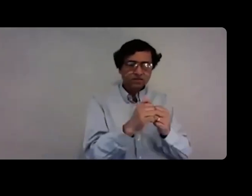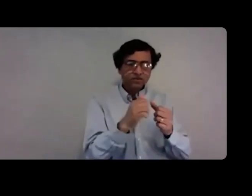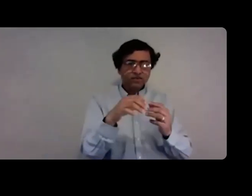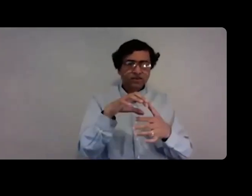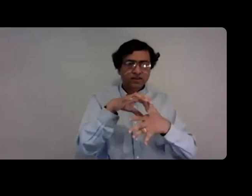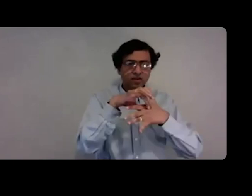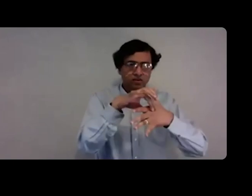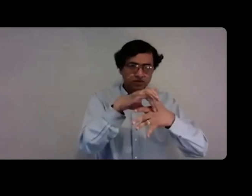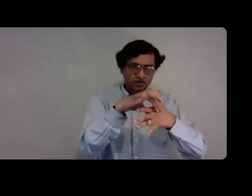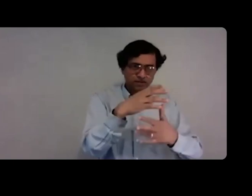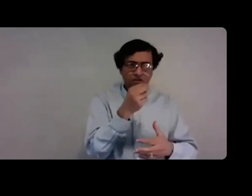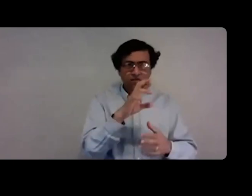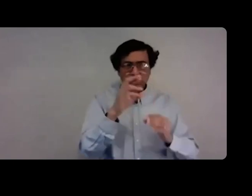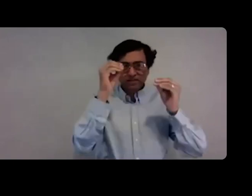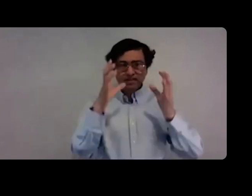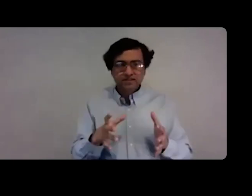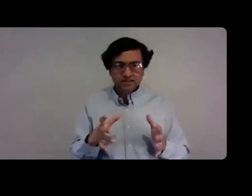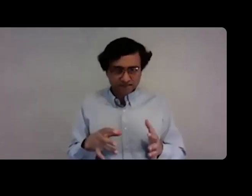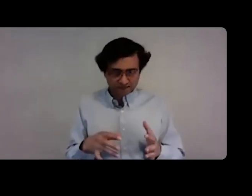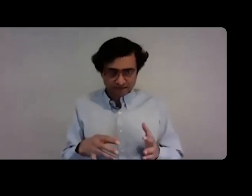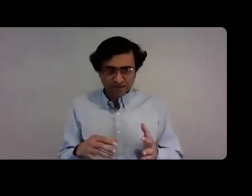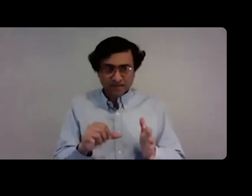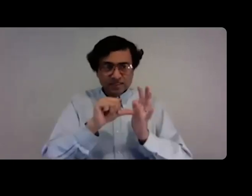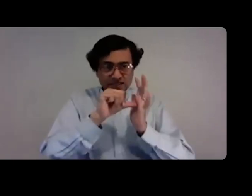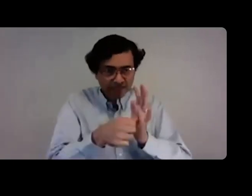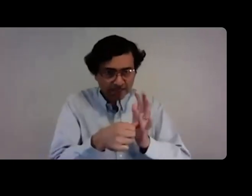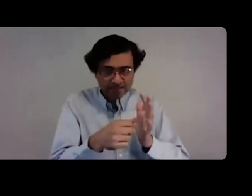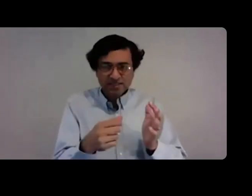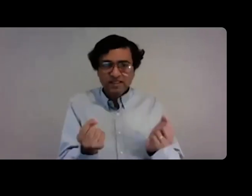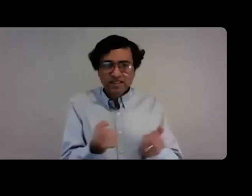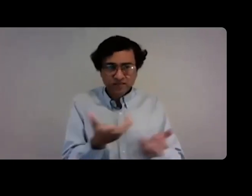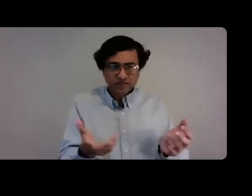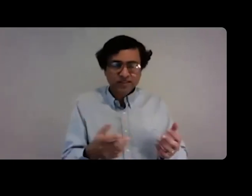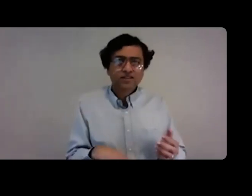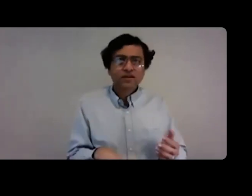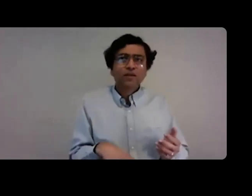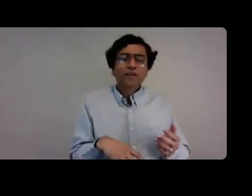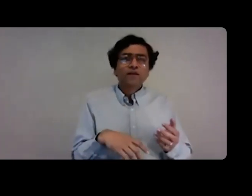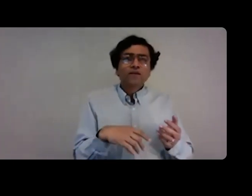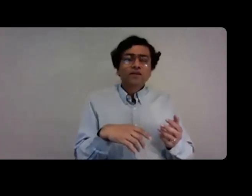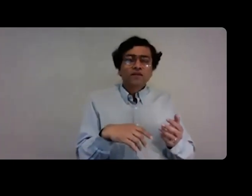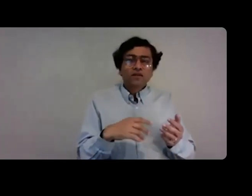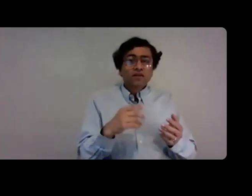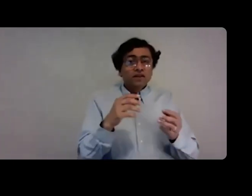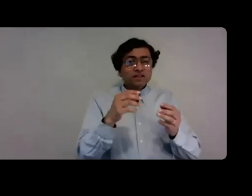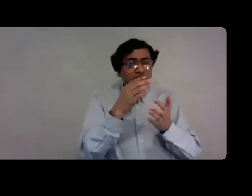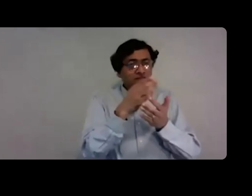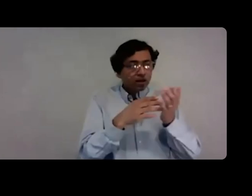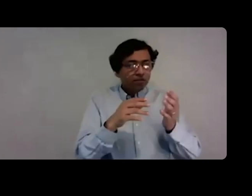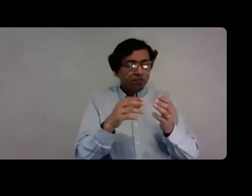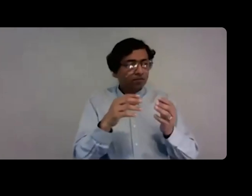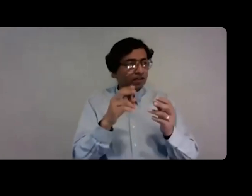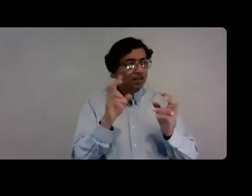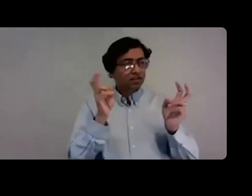or from the teacher or from the classmates. They have to prioritize one source of information